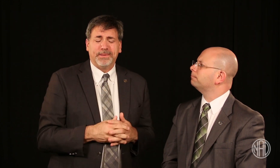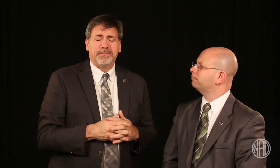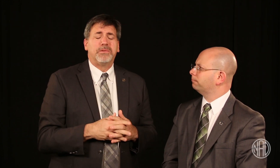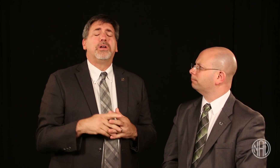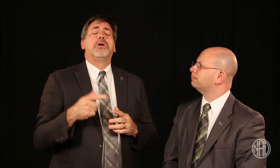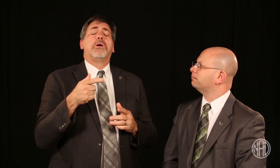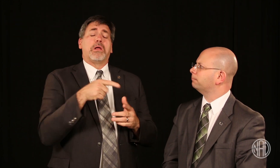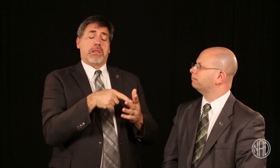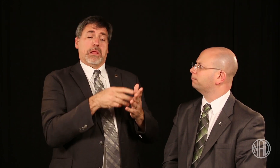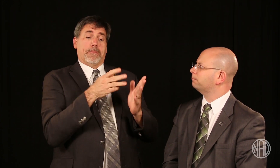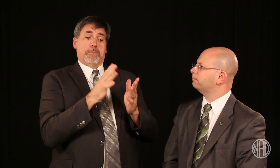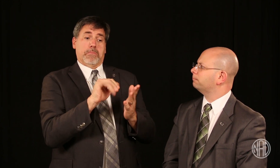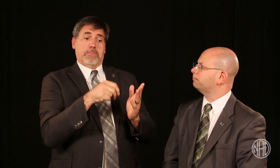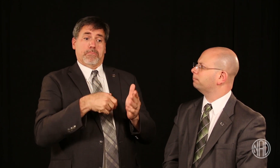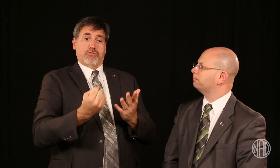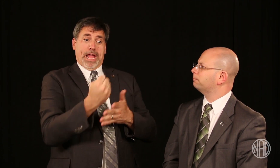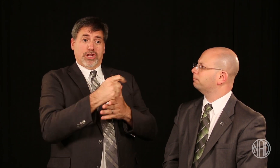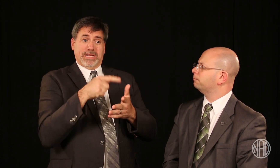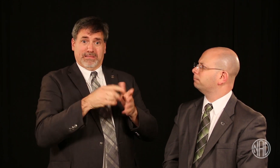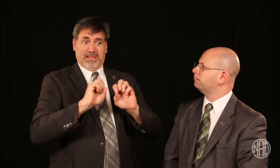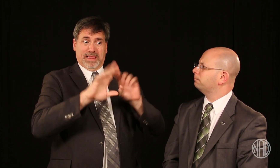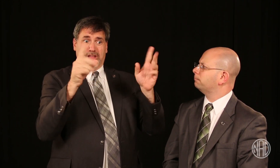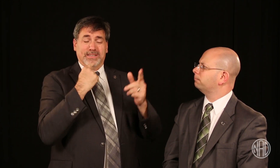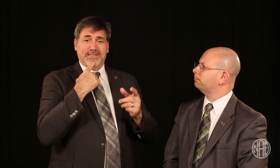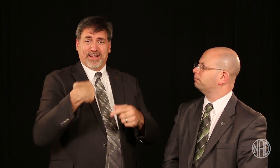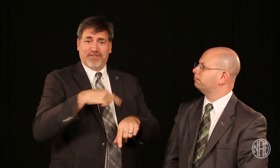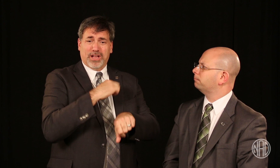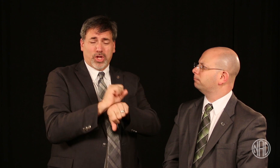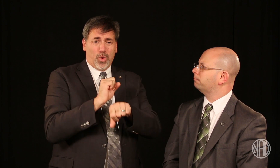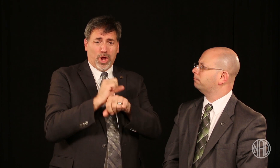The priority as proposed specifically directed us to work with